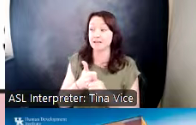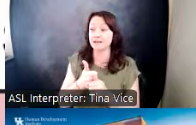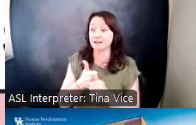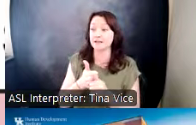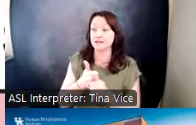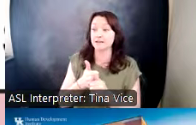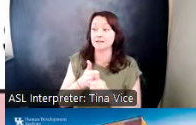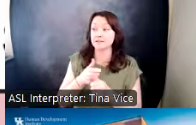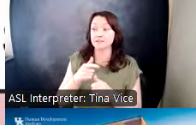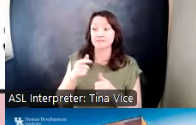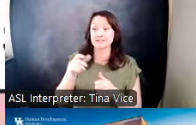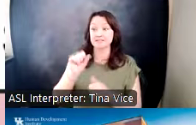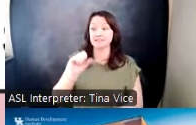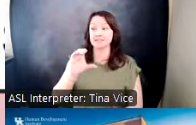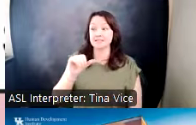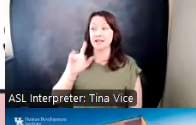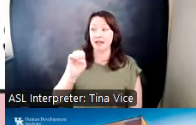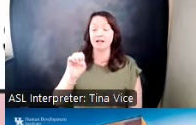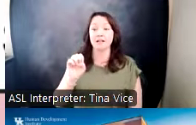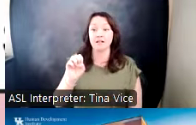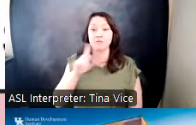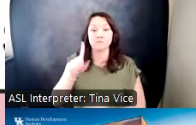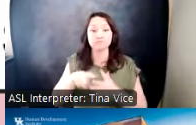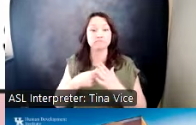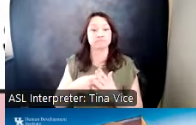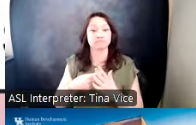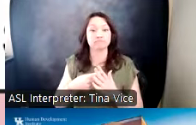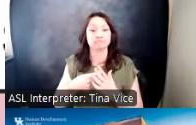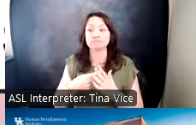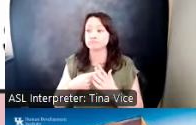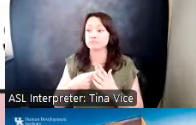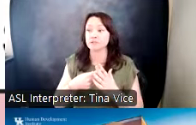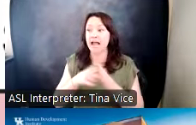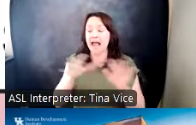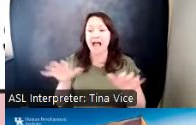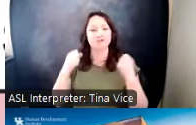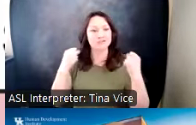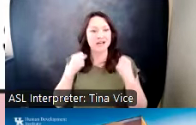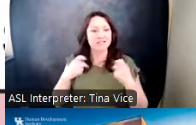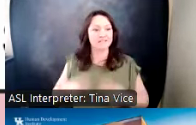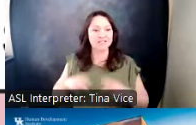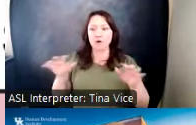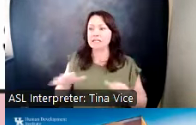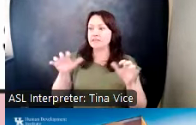really helpful for us as we've been implementing um exercise and physical activity programming. You can see here